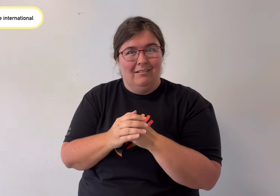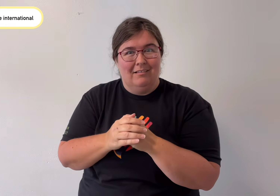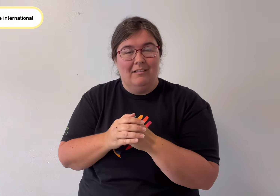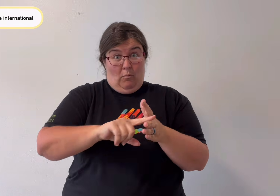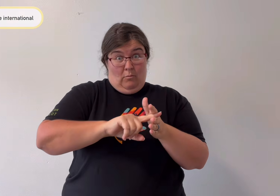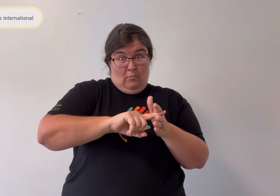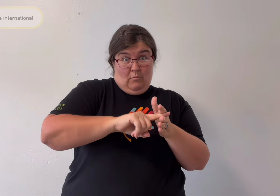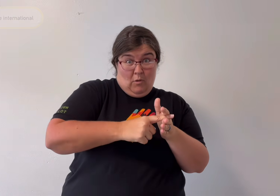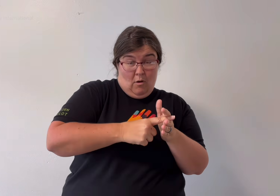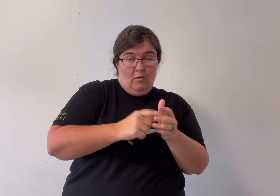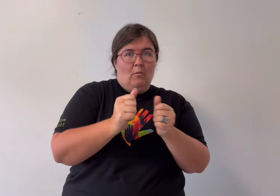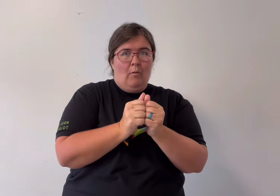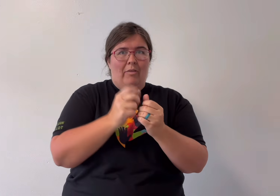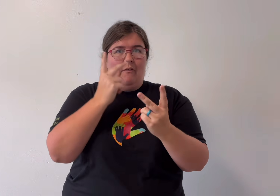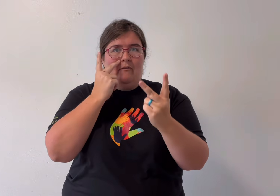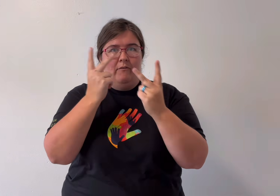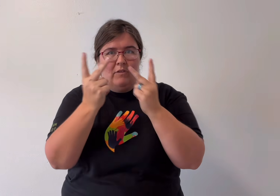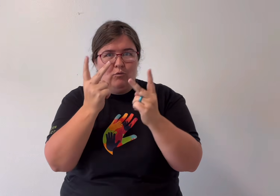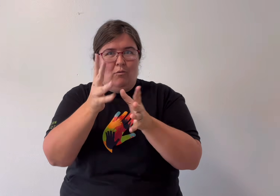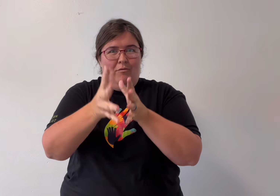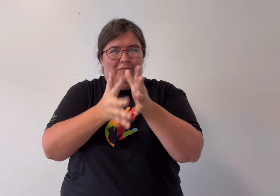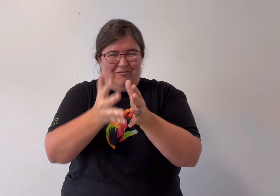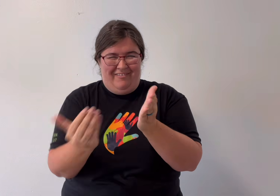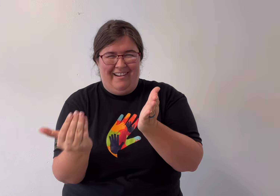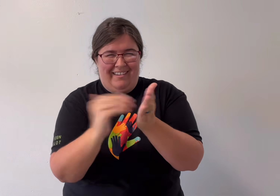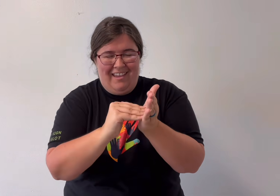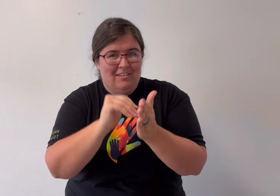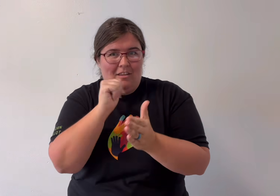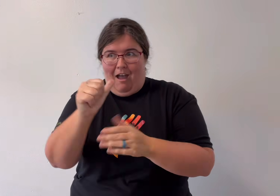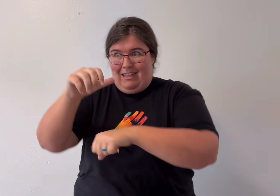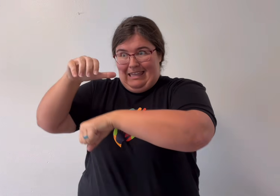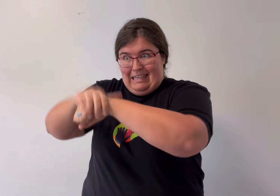So again, I start with visual gestures and not English fingerspelling,